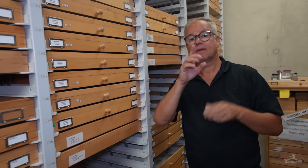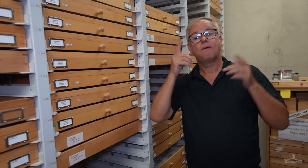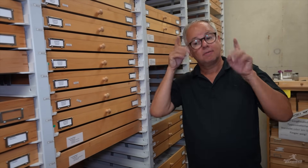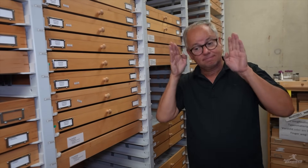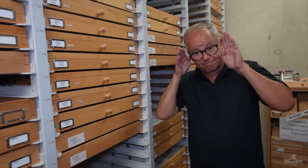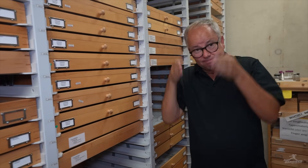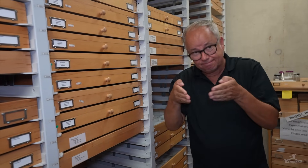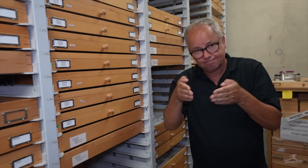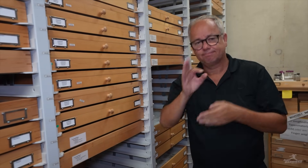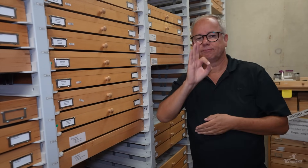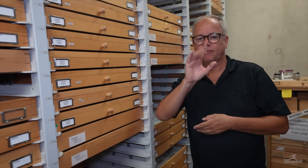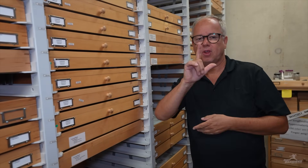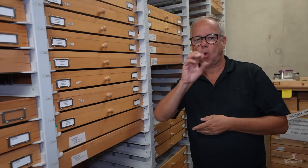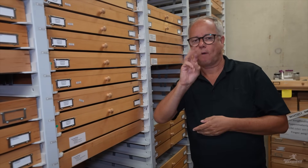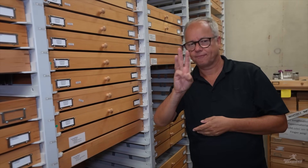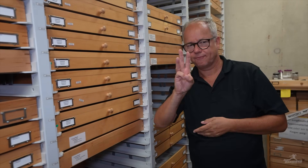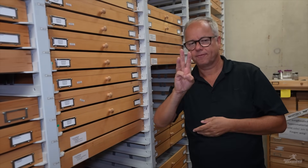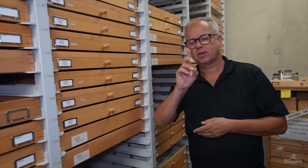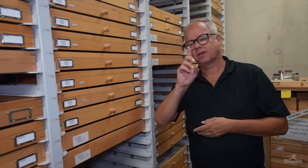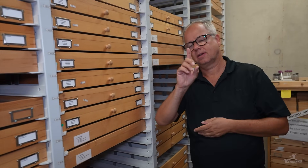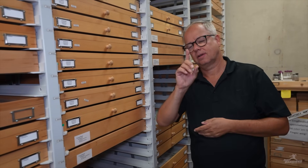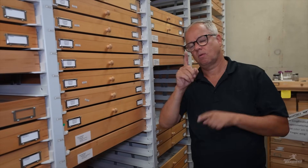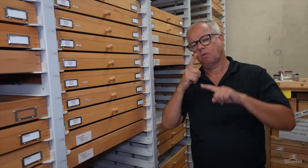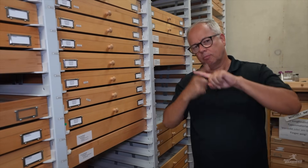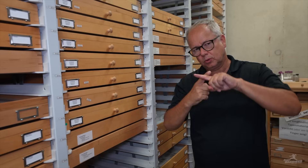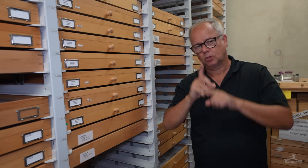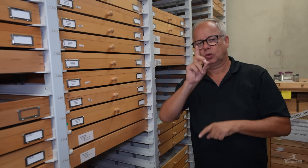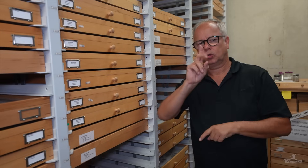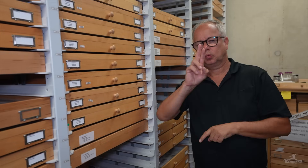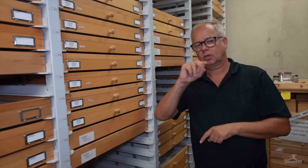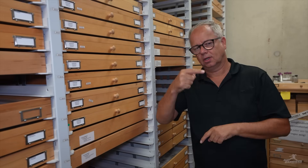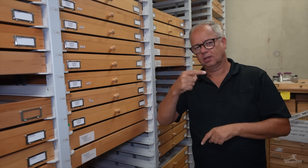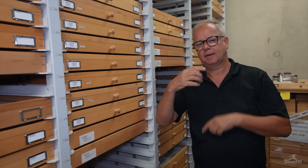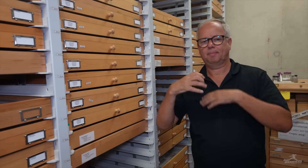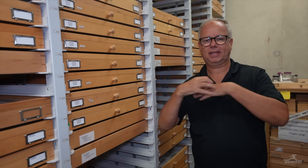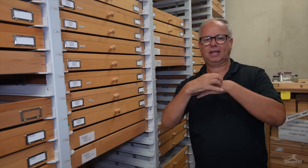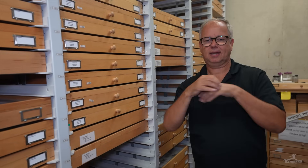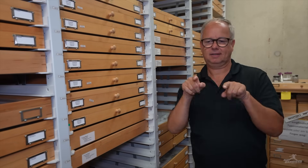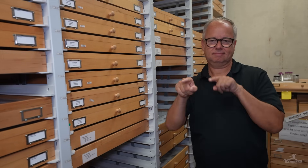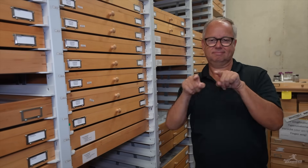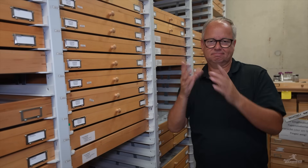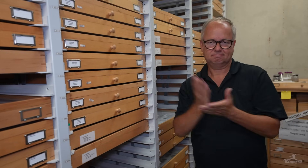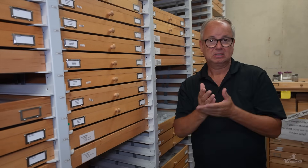specifically the flower and dung beetle.